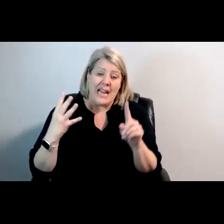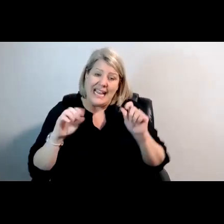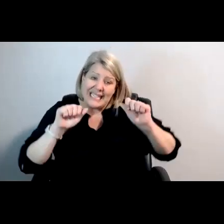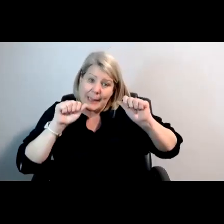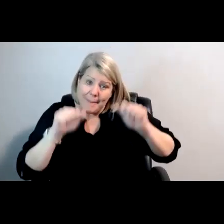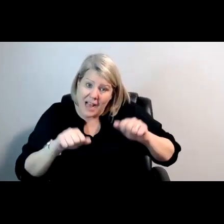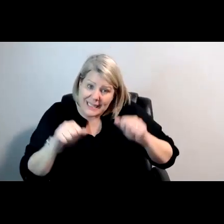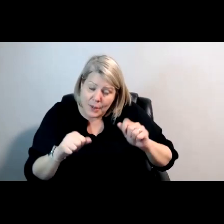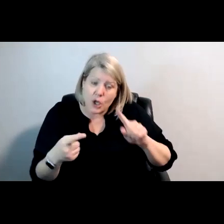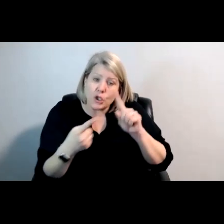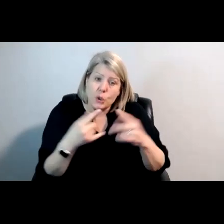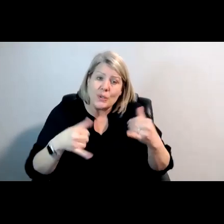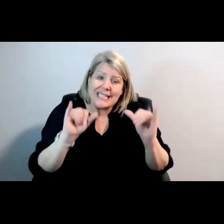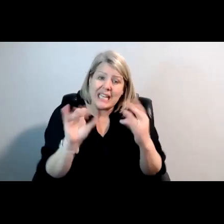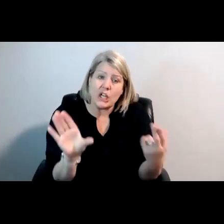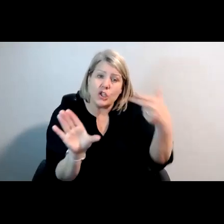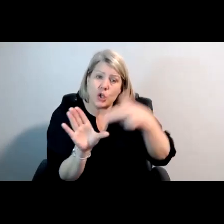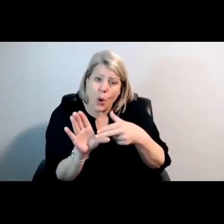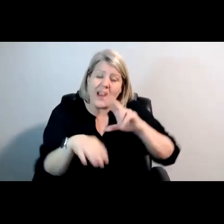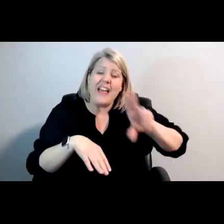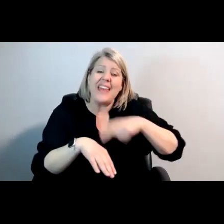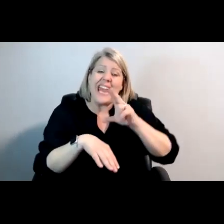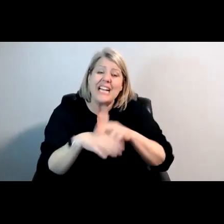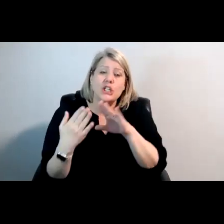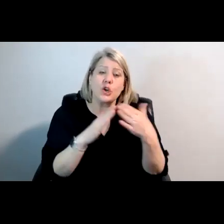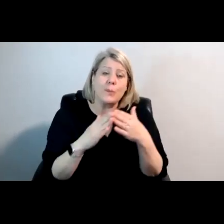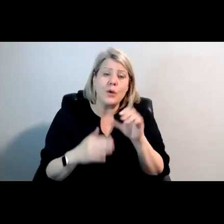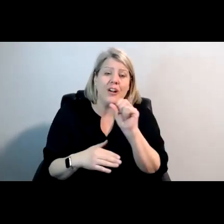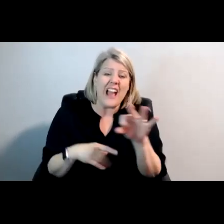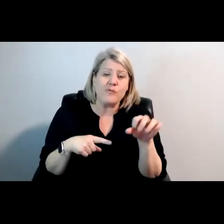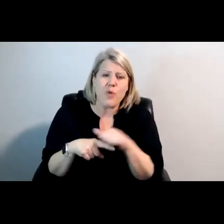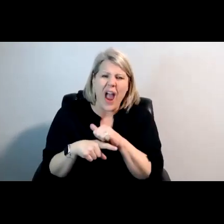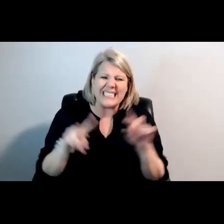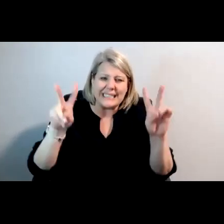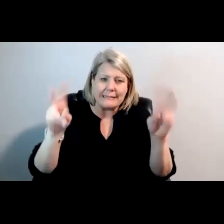to still join the National Community of Practice? [Morgan] That's a very good question.